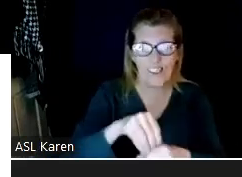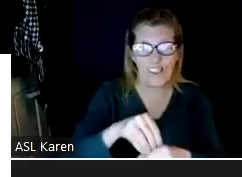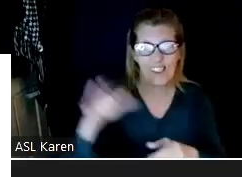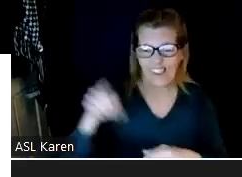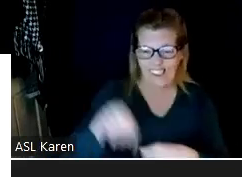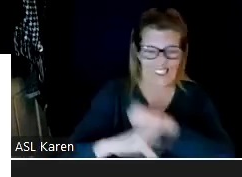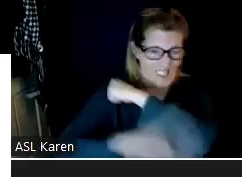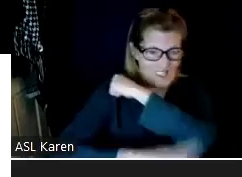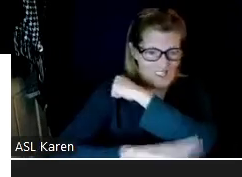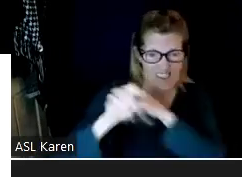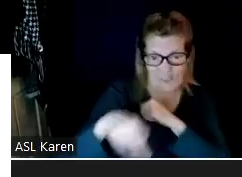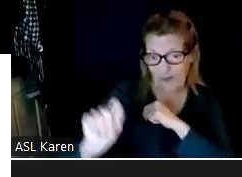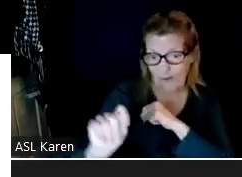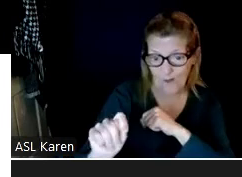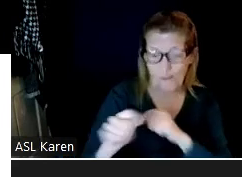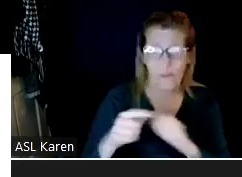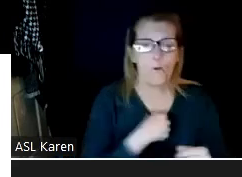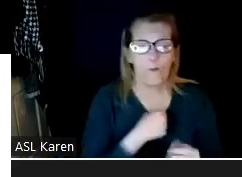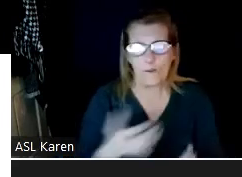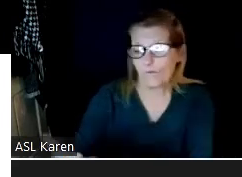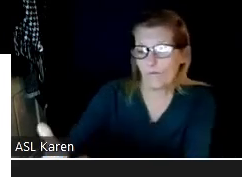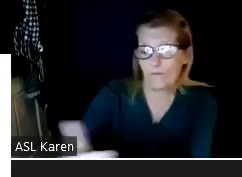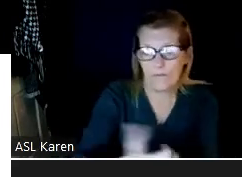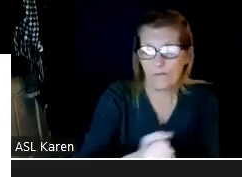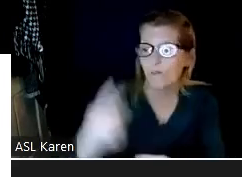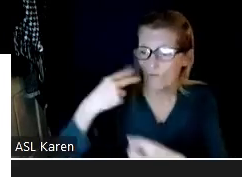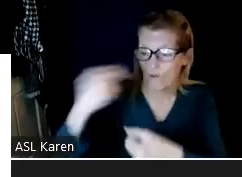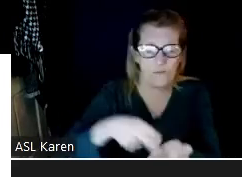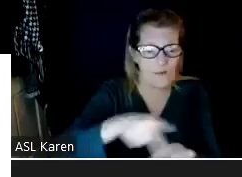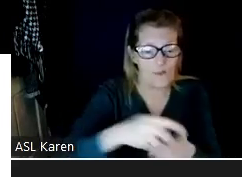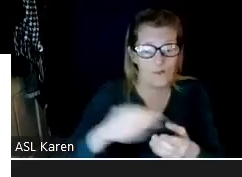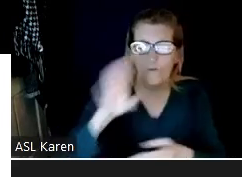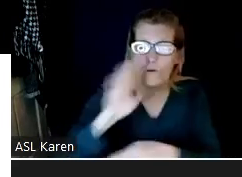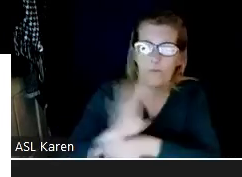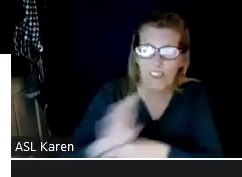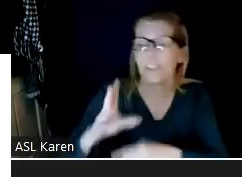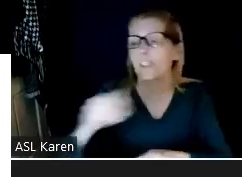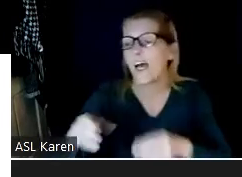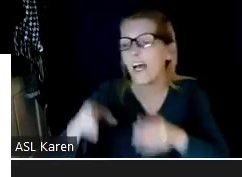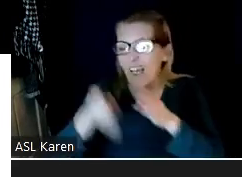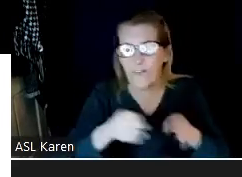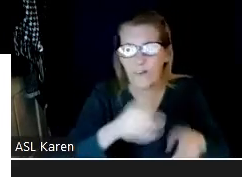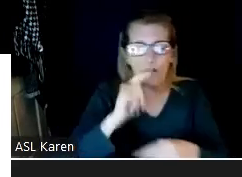15:20:01 We will begin collecting contributions from individuals and businesses starting in January of 2023.